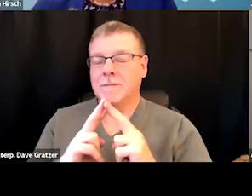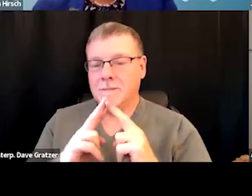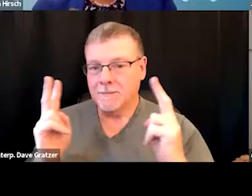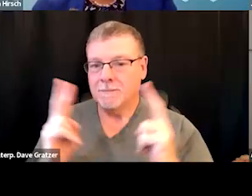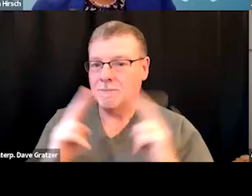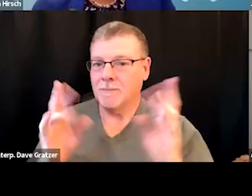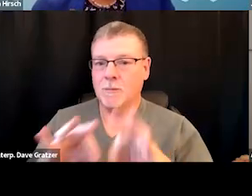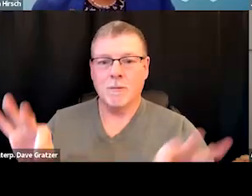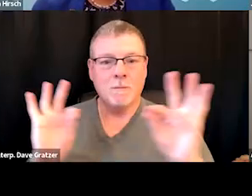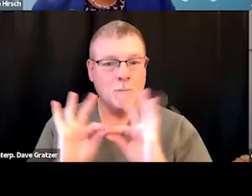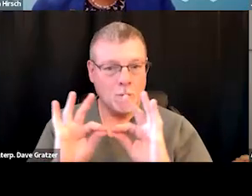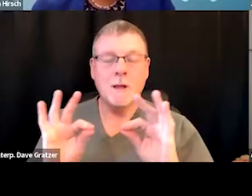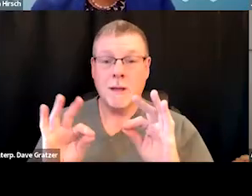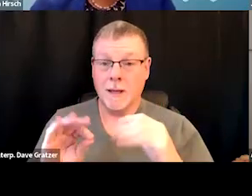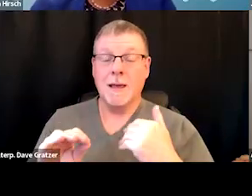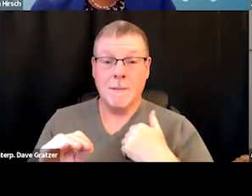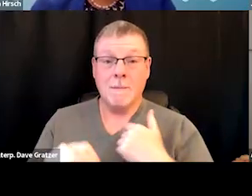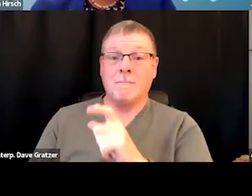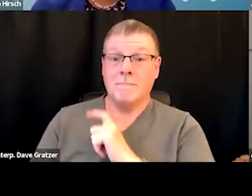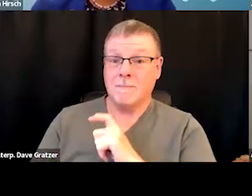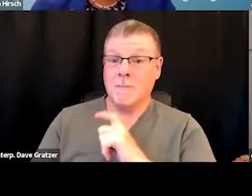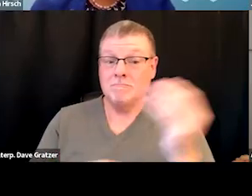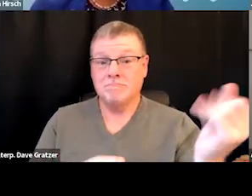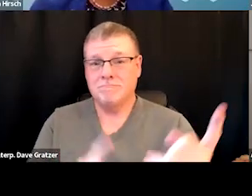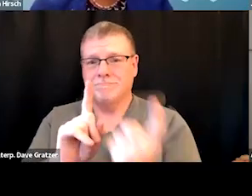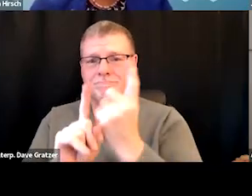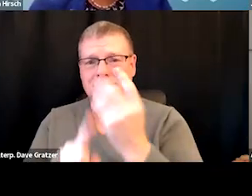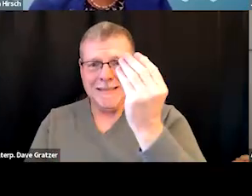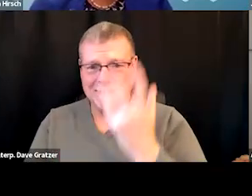Um, I've had my, my court officer come in to see me before my ca- before I even